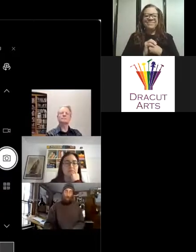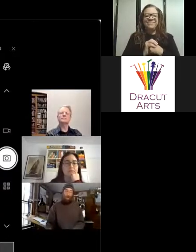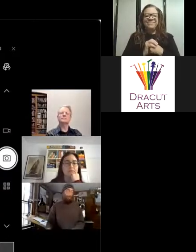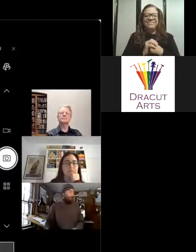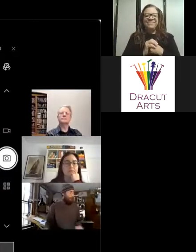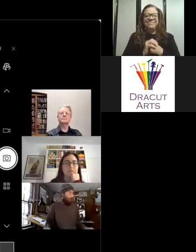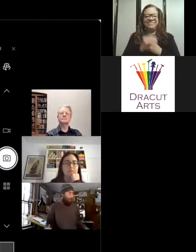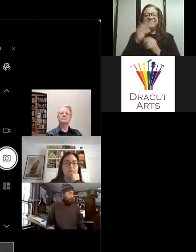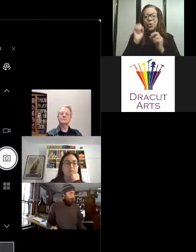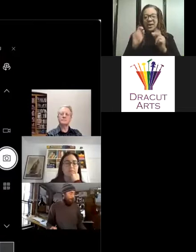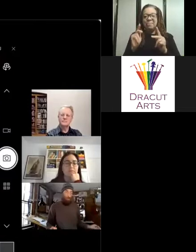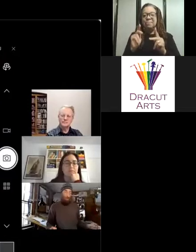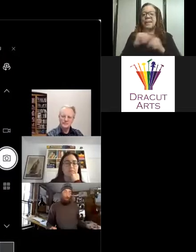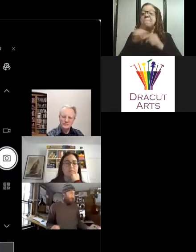All right. But when I draw them in color, of course,